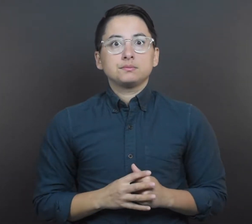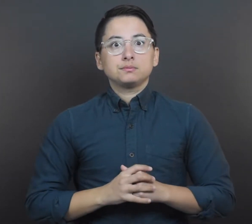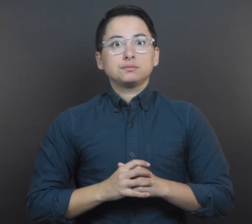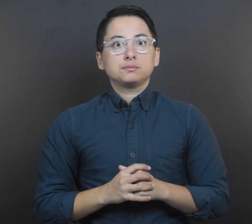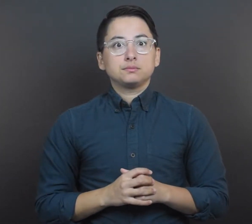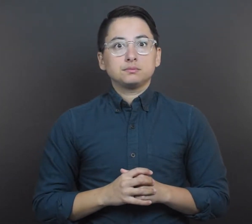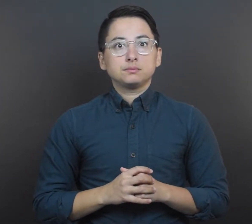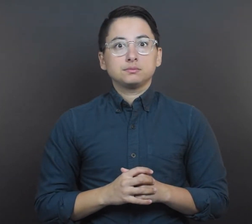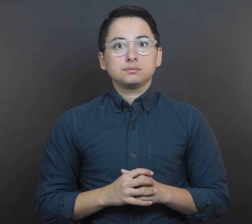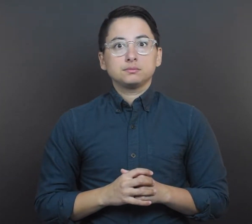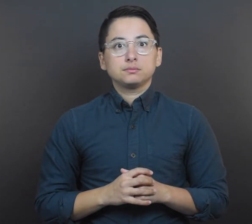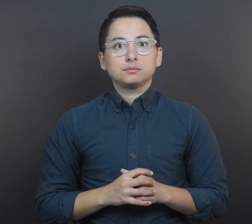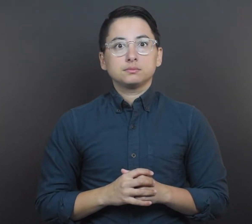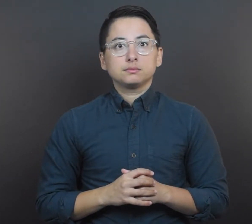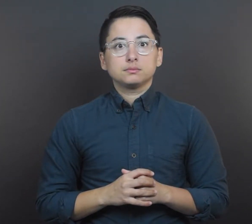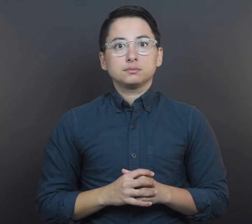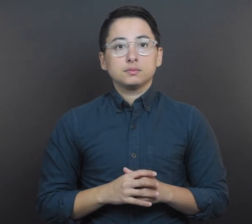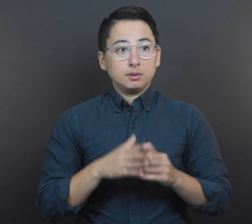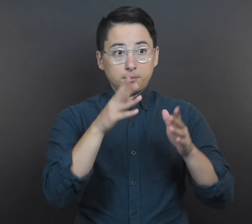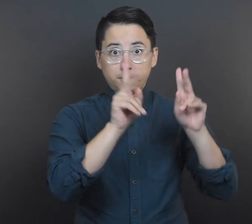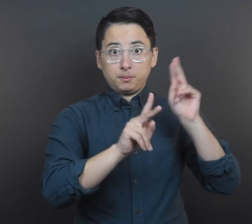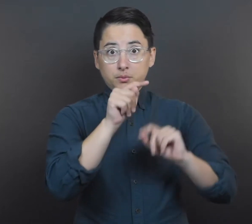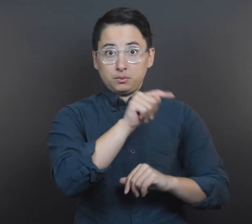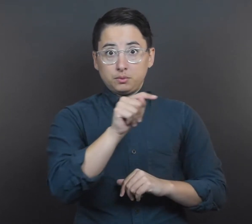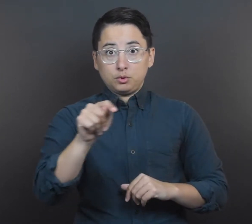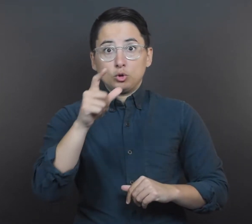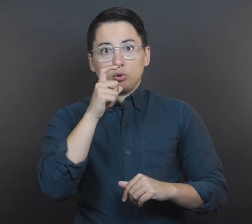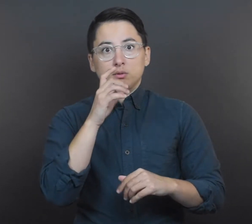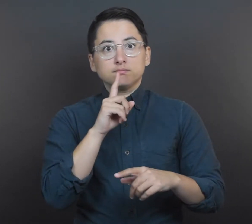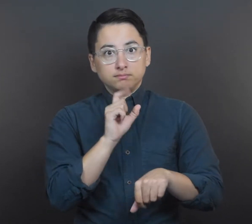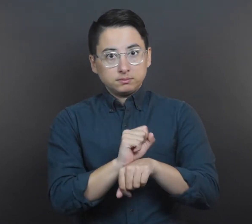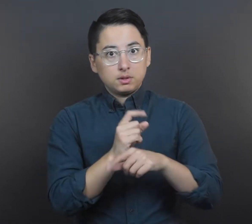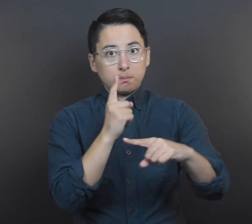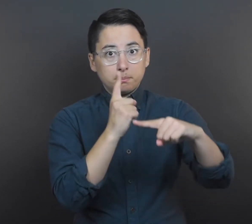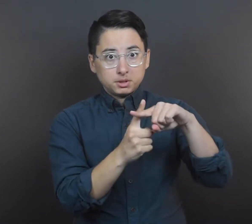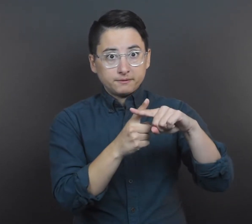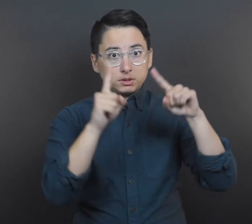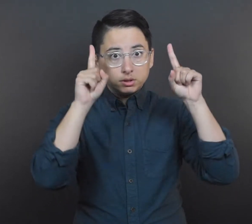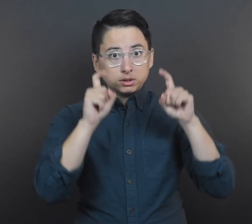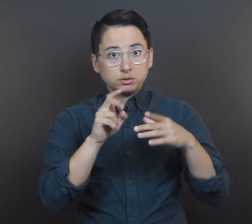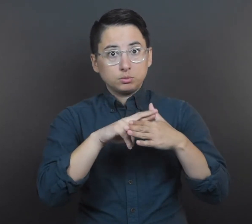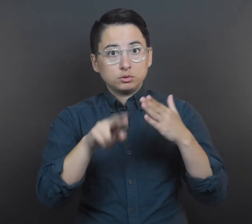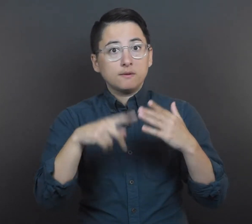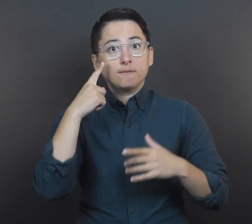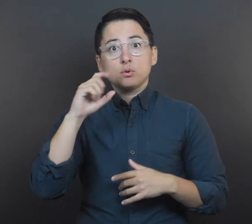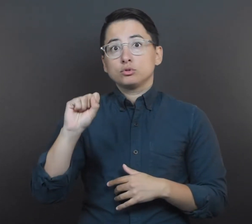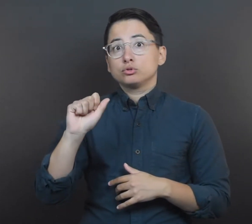The environment is so fast-paced, I didn’t have an option to take my time,” Mabel says.